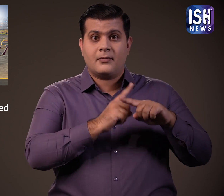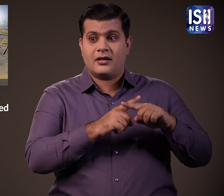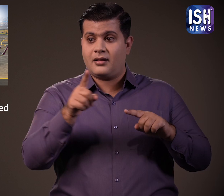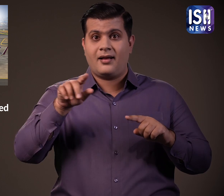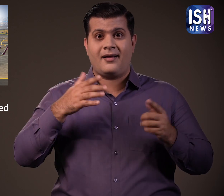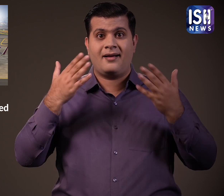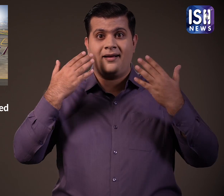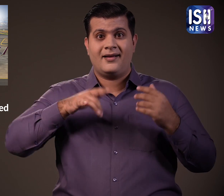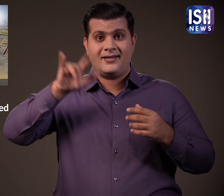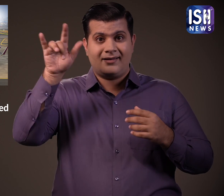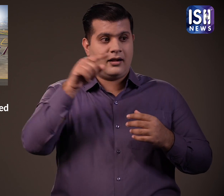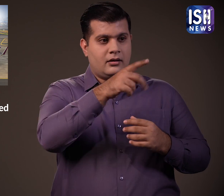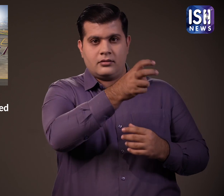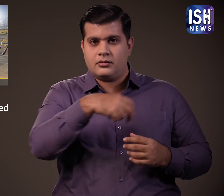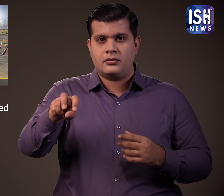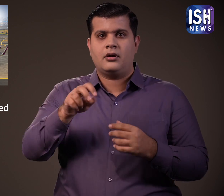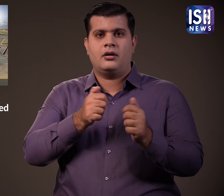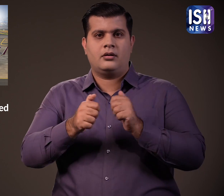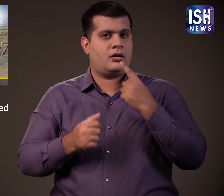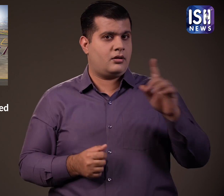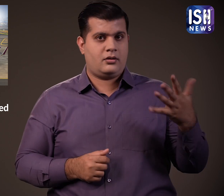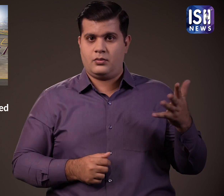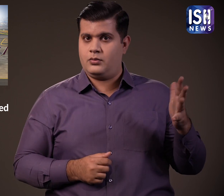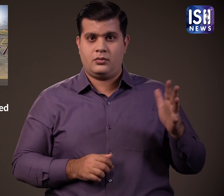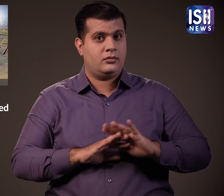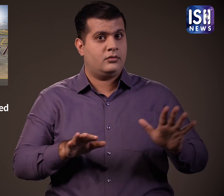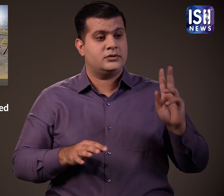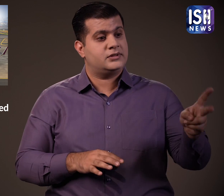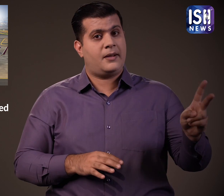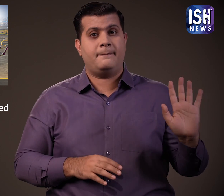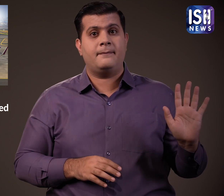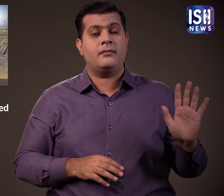and such pilots will be deemed to not be interested in working with Air India.